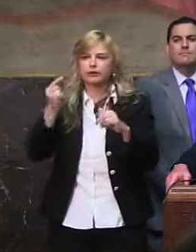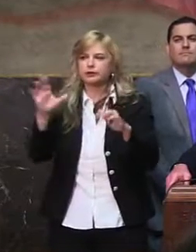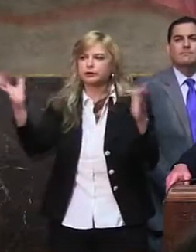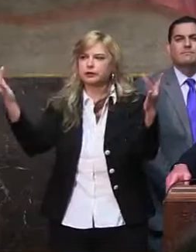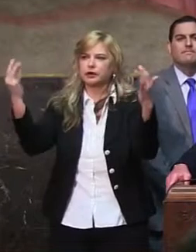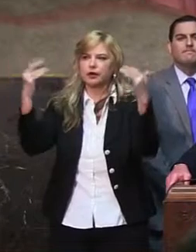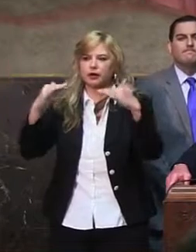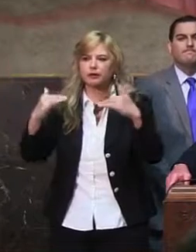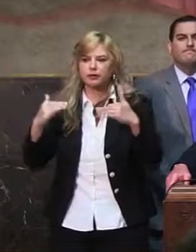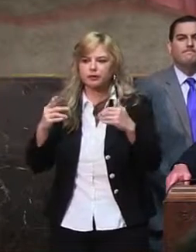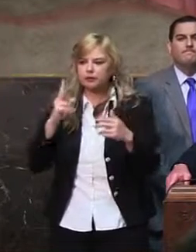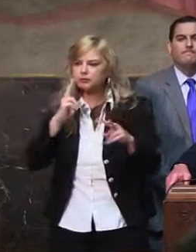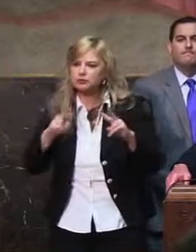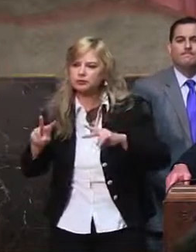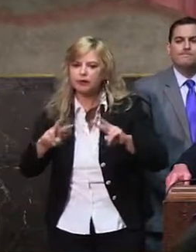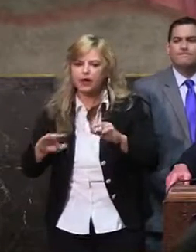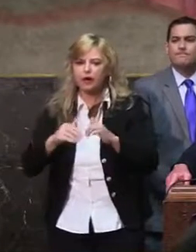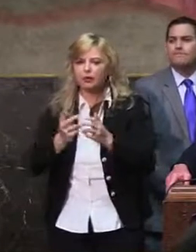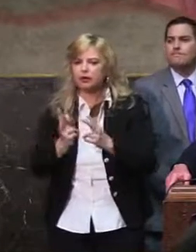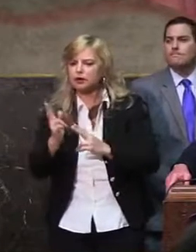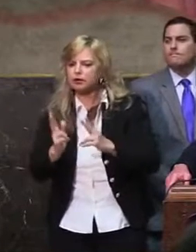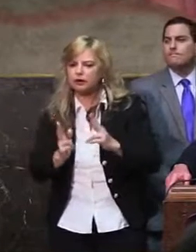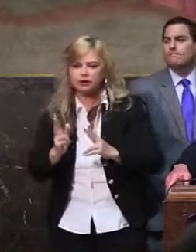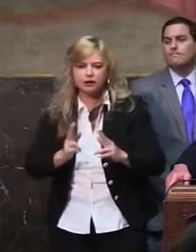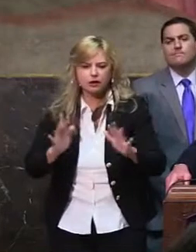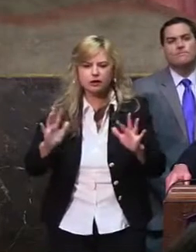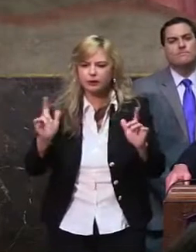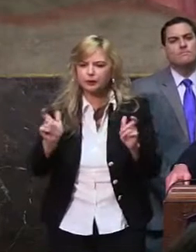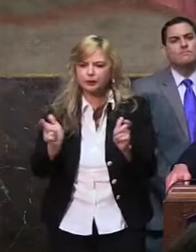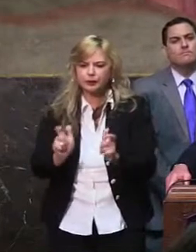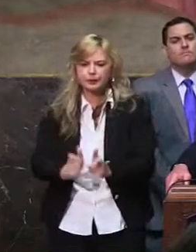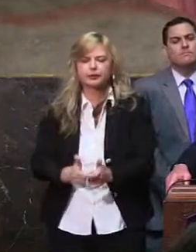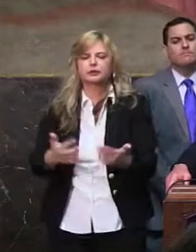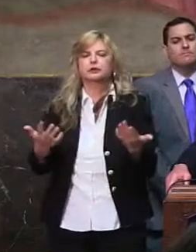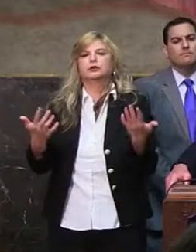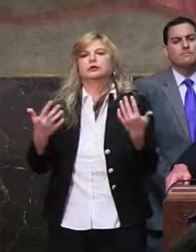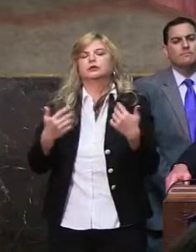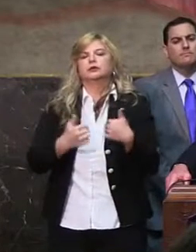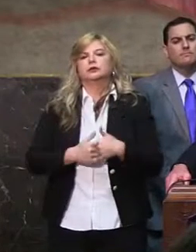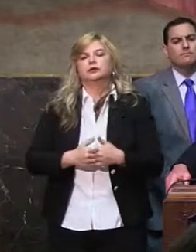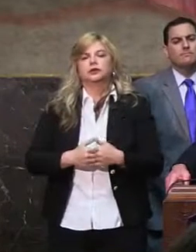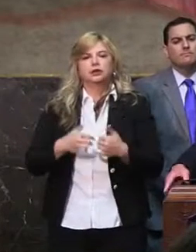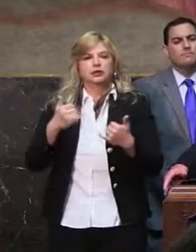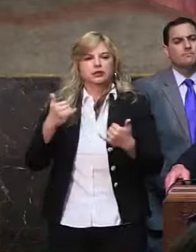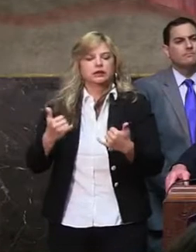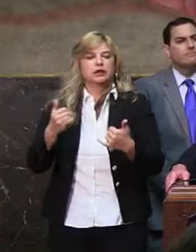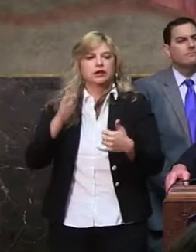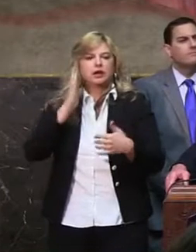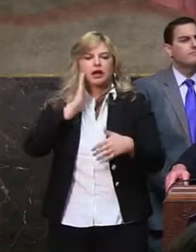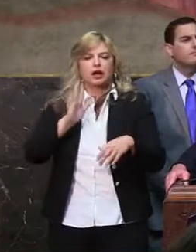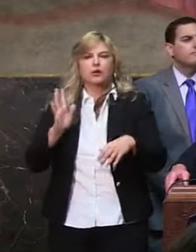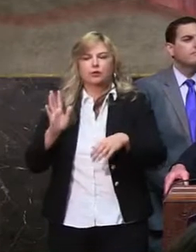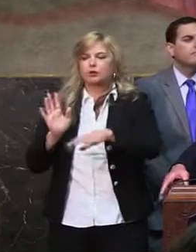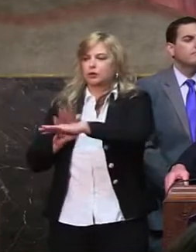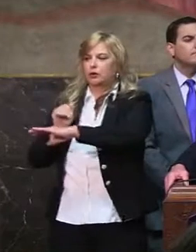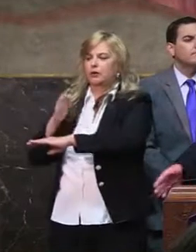cut they keep cutting and keep cutting and cutting well today I'm going to call on my colleagues to do something that they